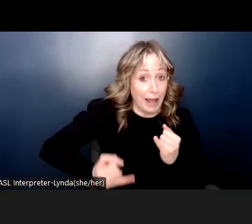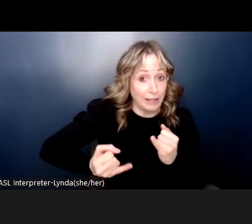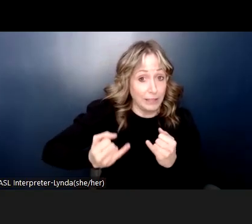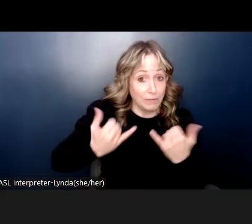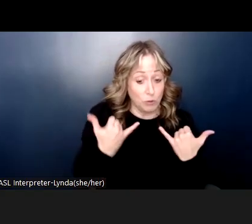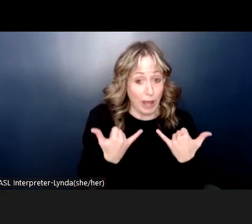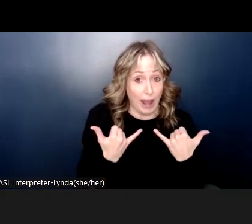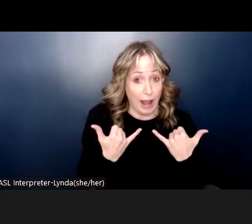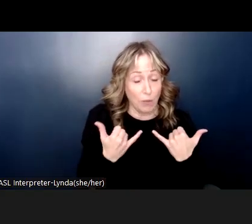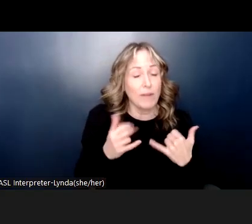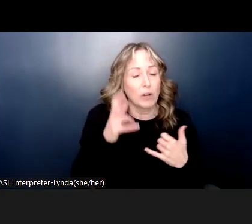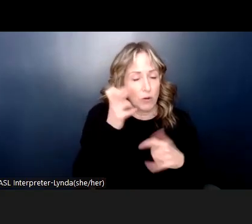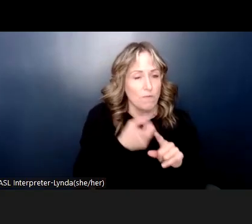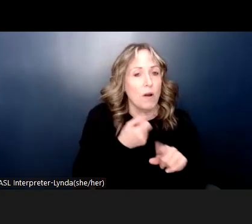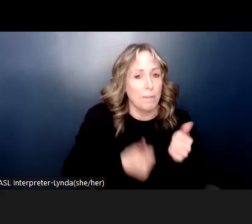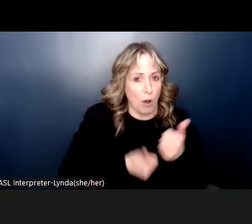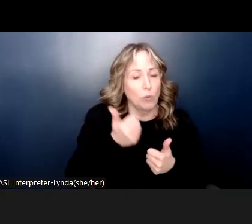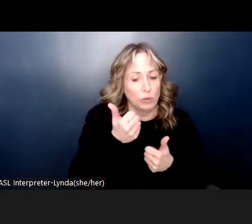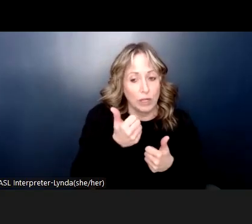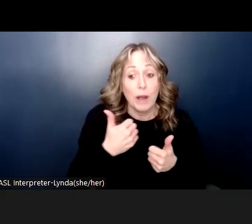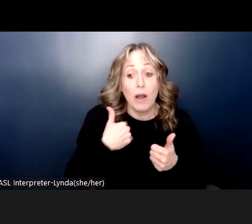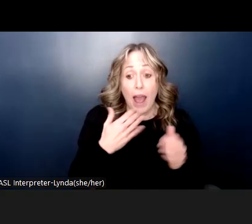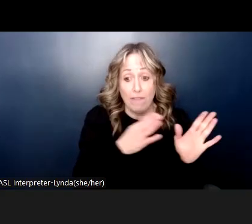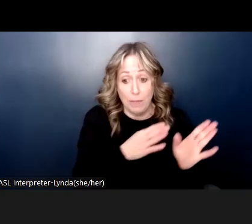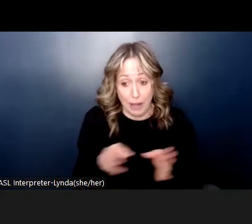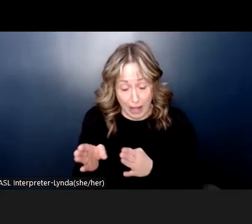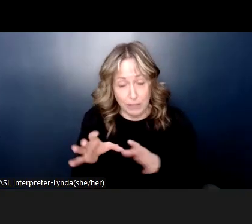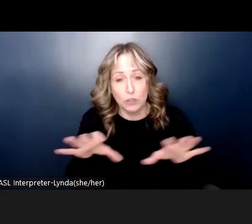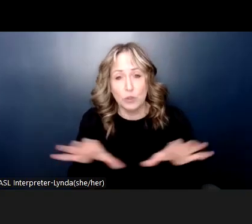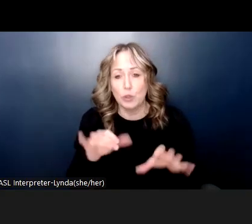But we have plans in place to process all interfaces through the Thursday